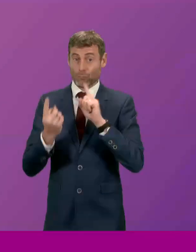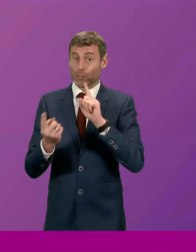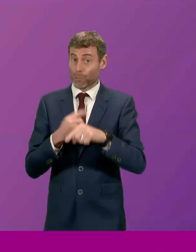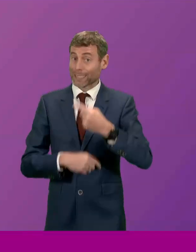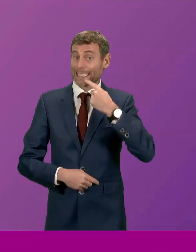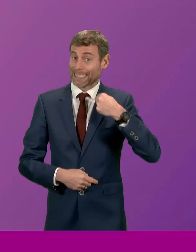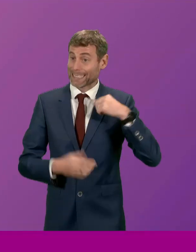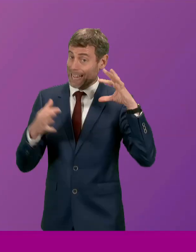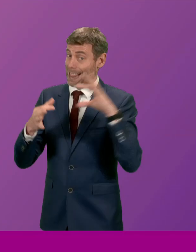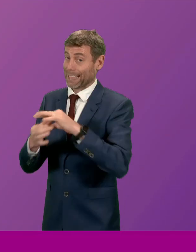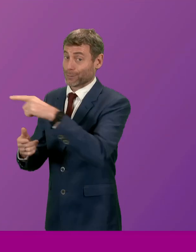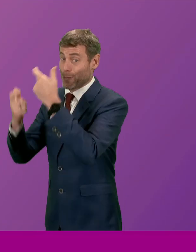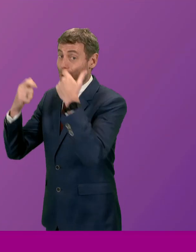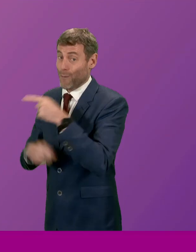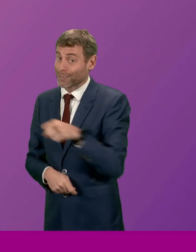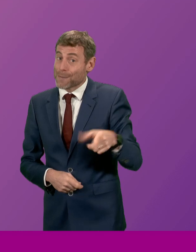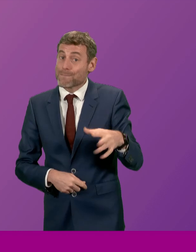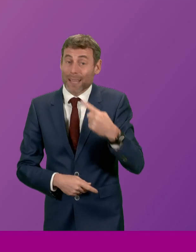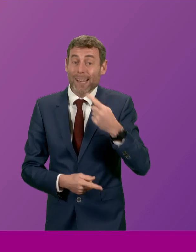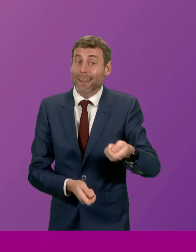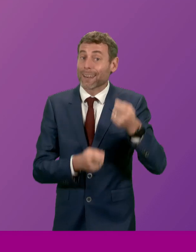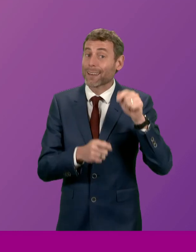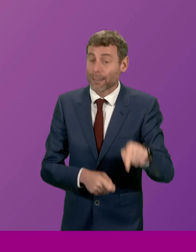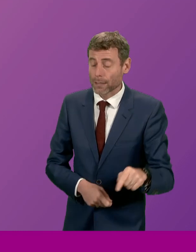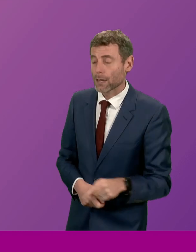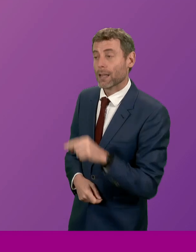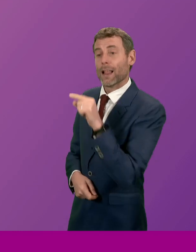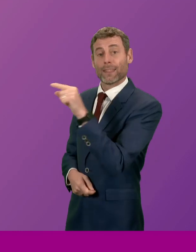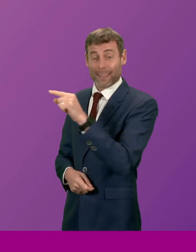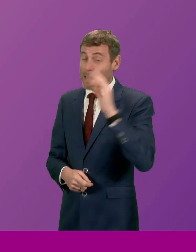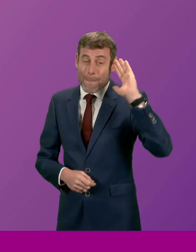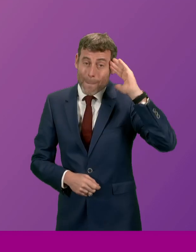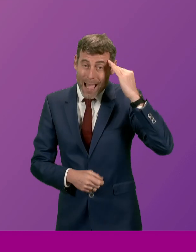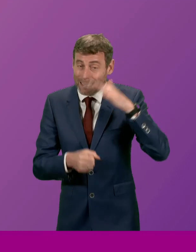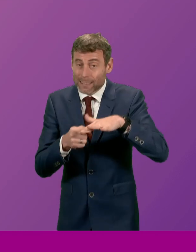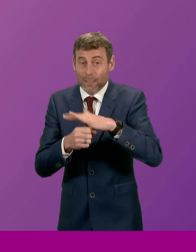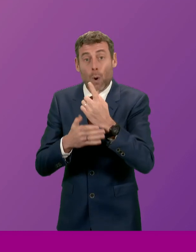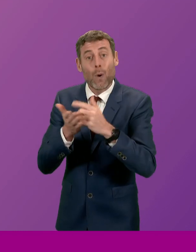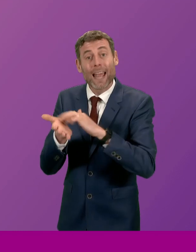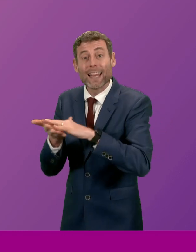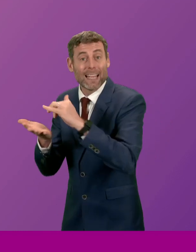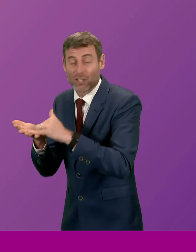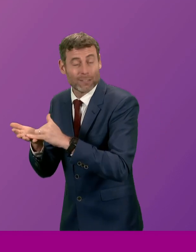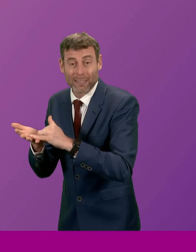This madness is happening not just in the NHS but in schools, prisons and rape crisis centres.